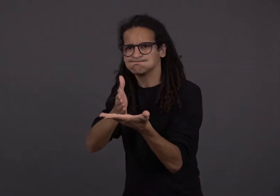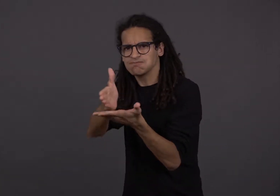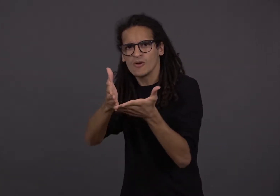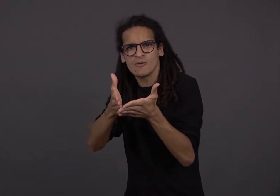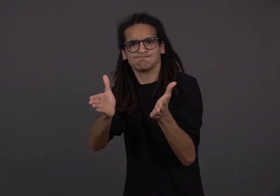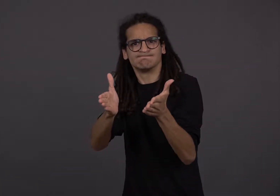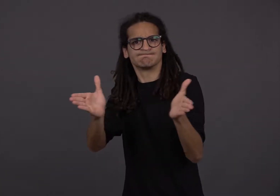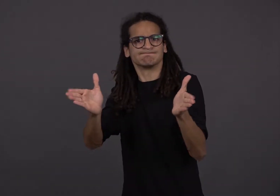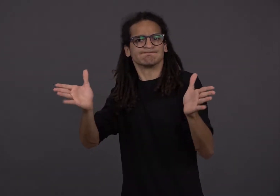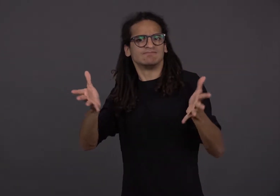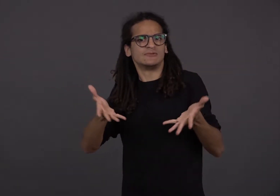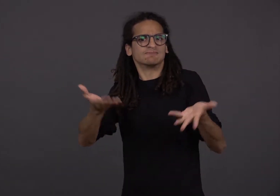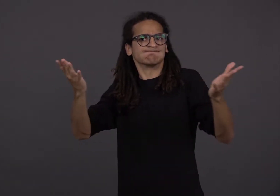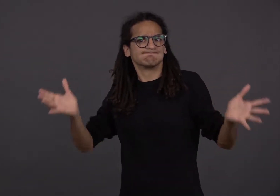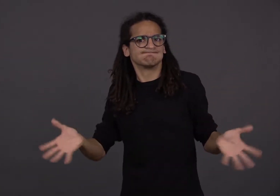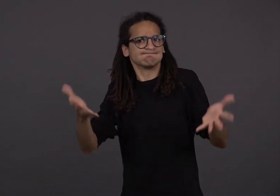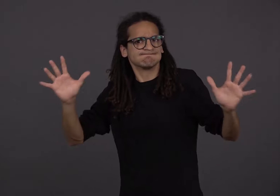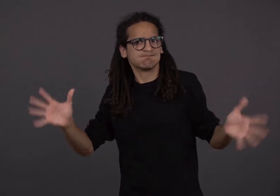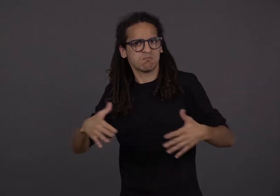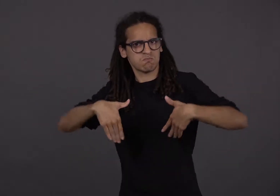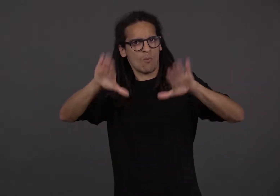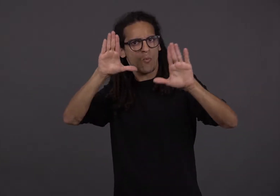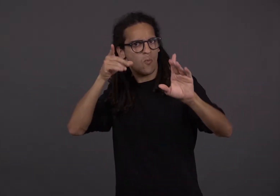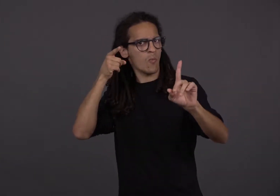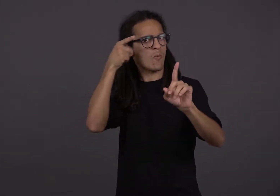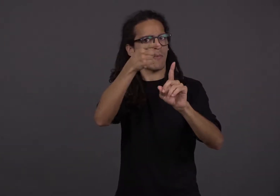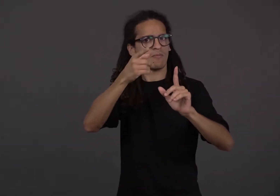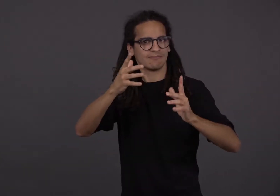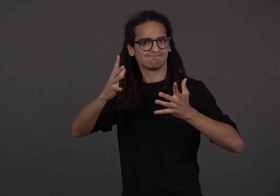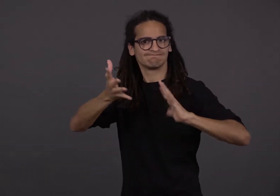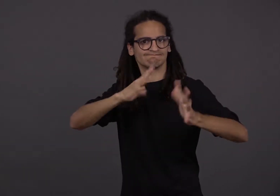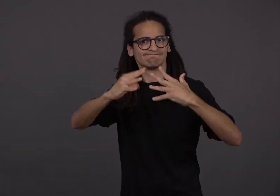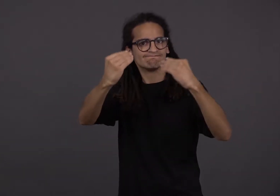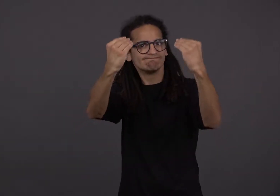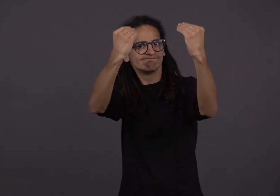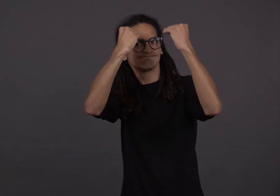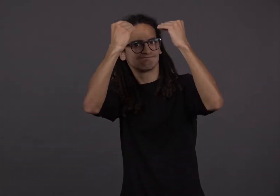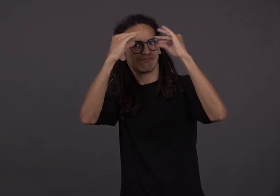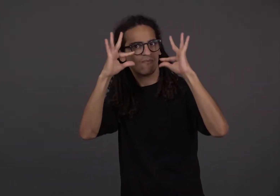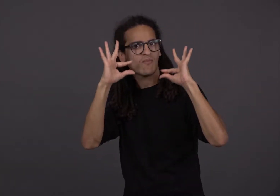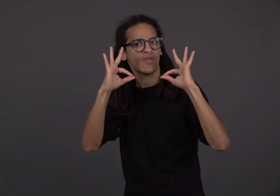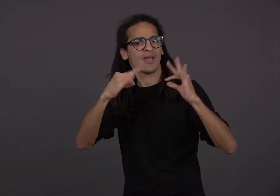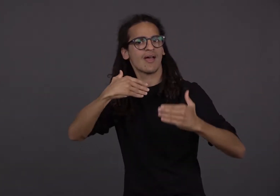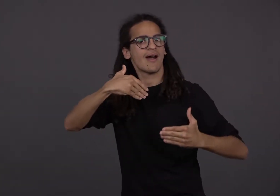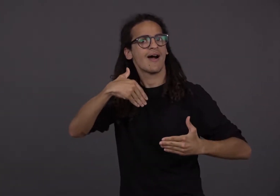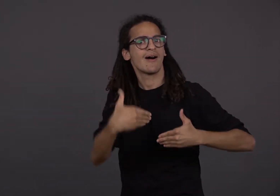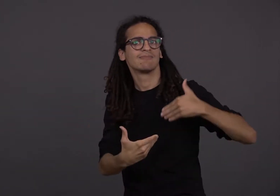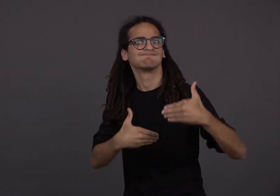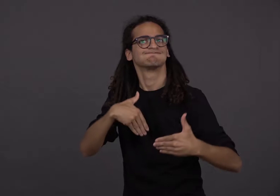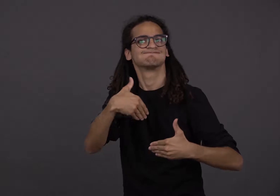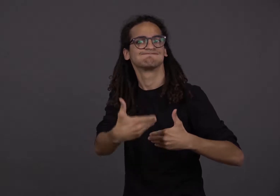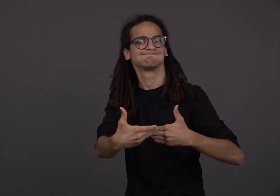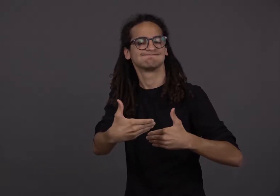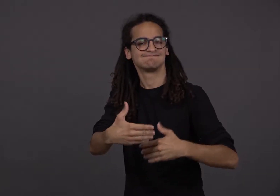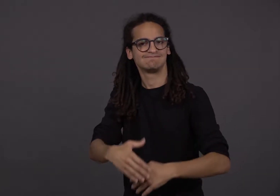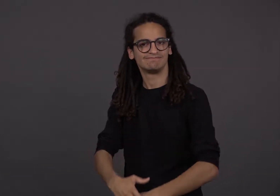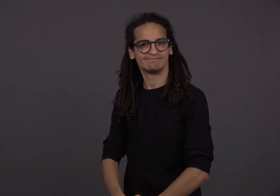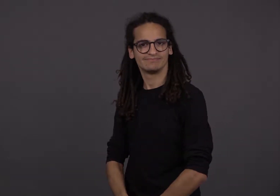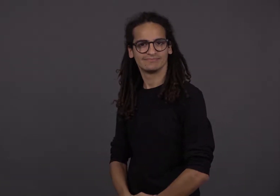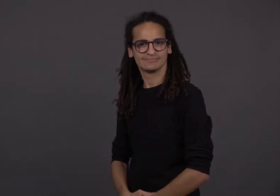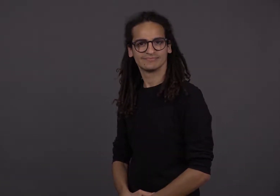to broaden and enhance access to education and literacy materials in local sign languages.